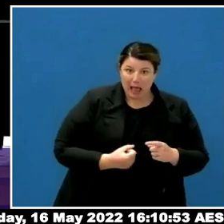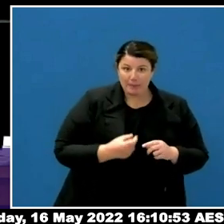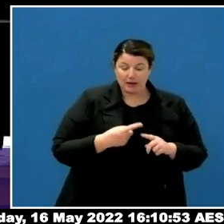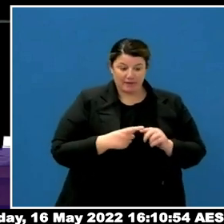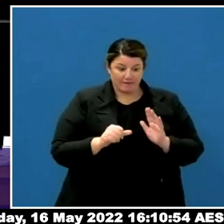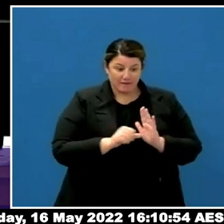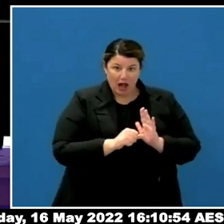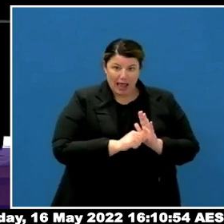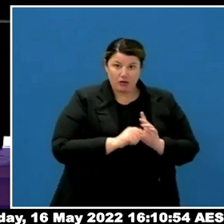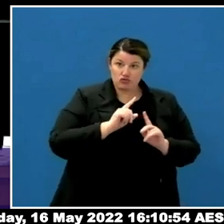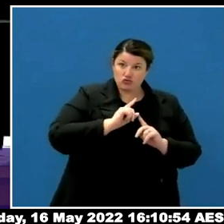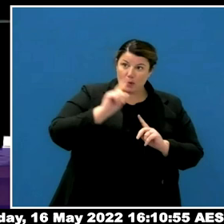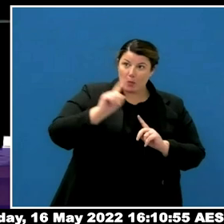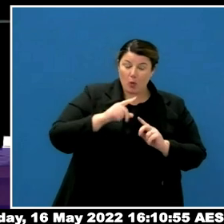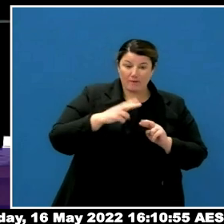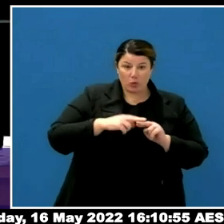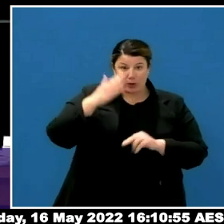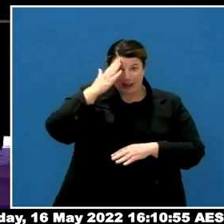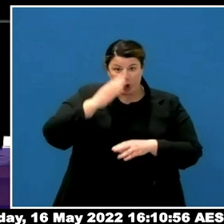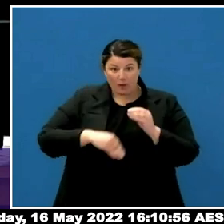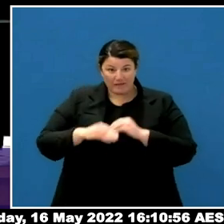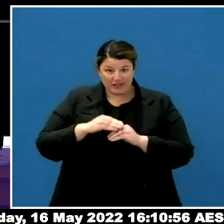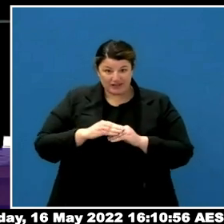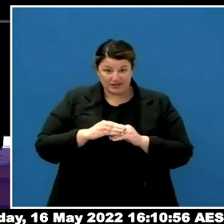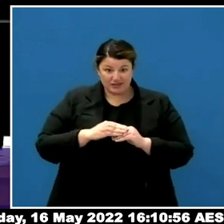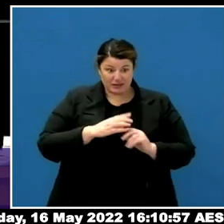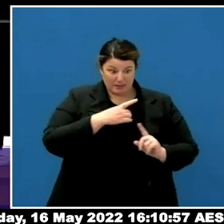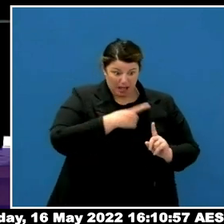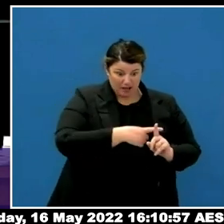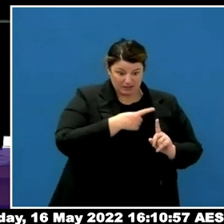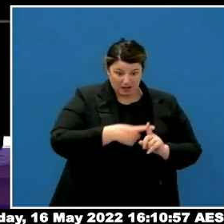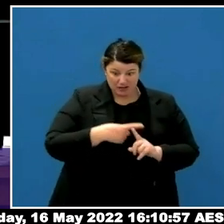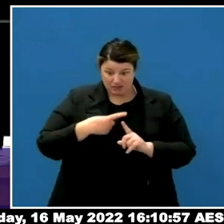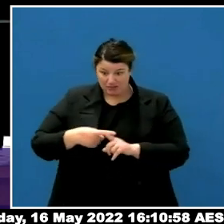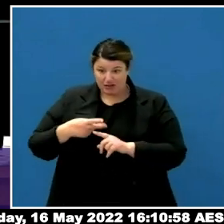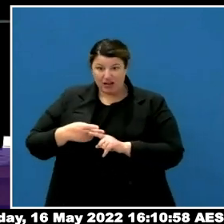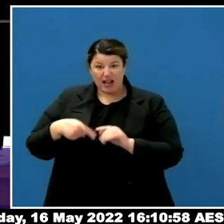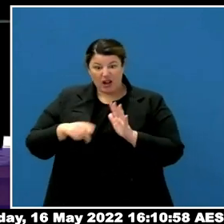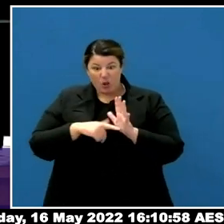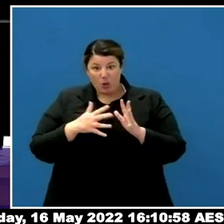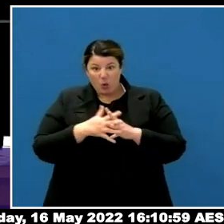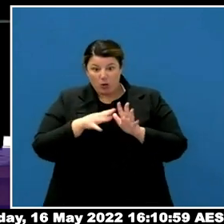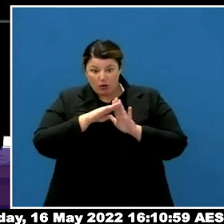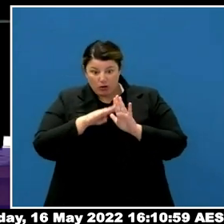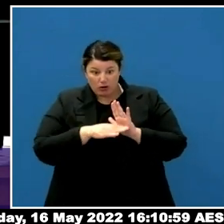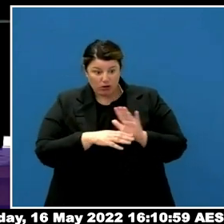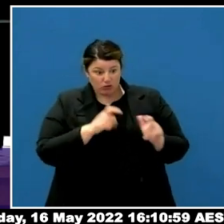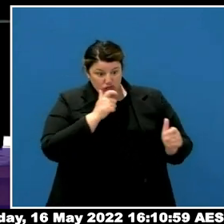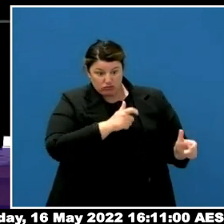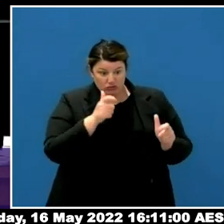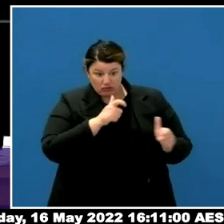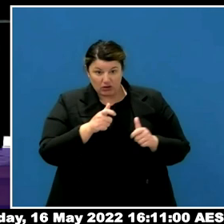Then on top of that they've got all the regulatory overview of the Disability Act. For one person that is horrendous.